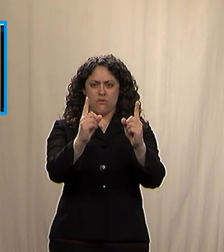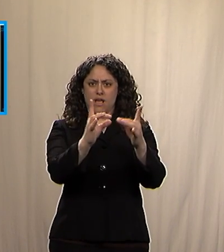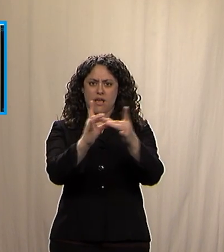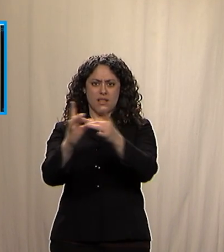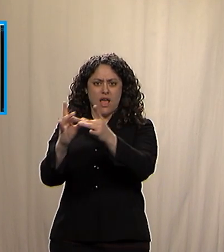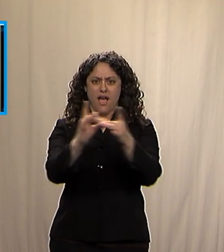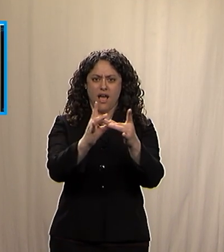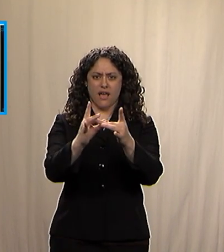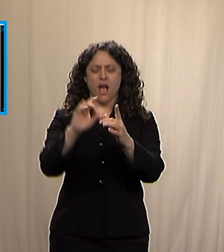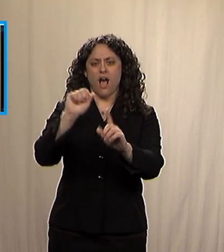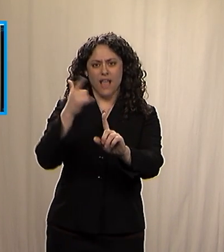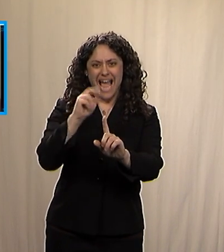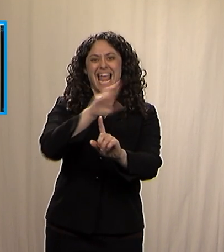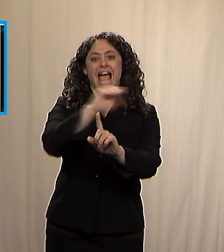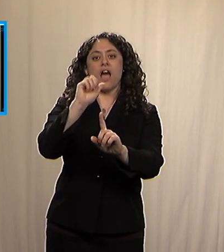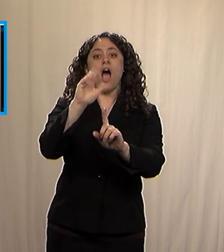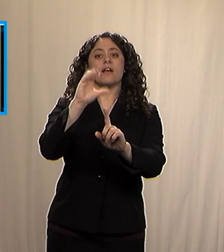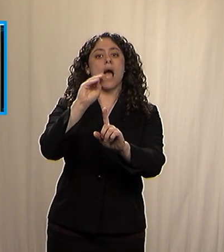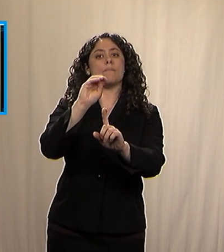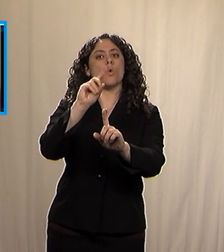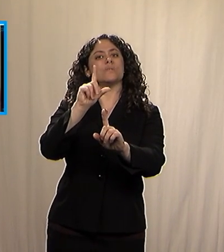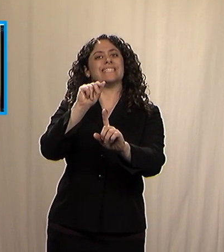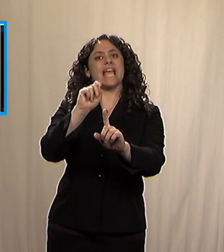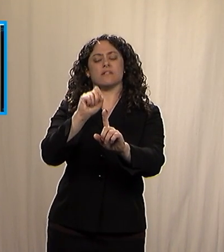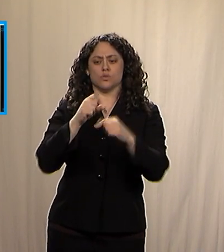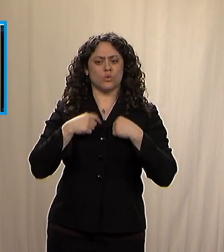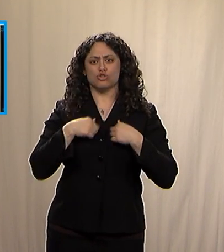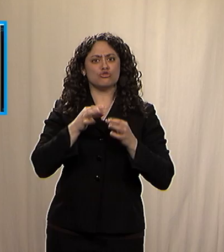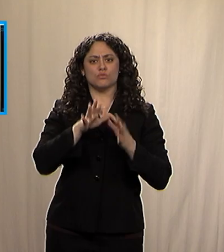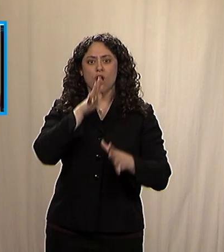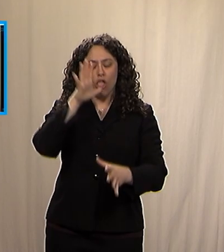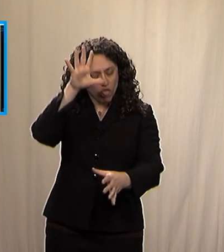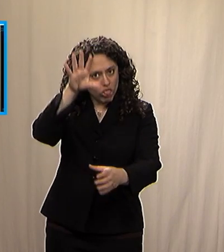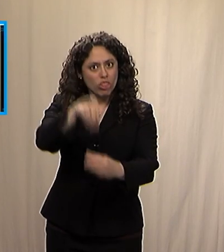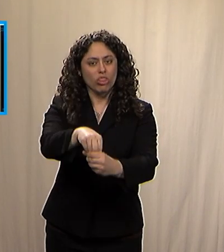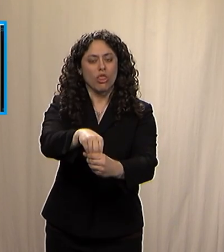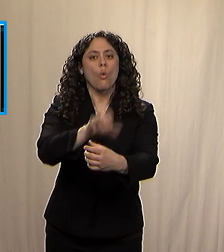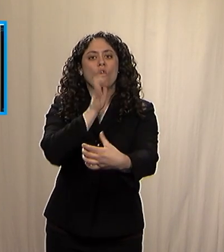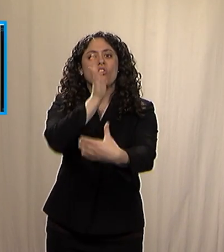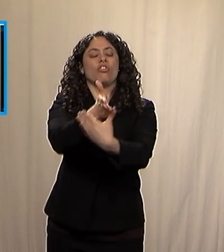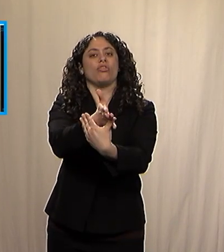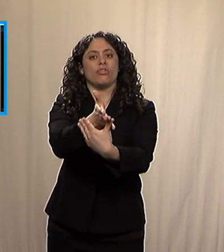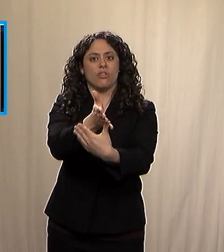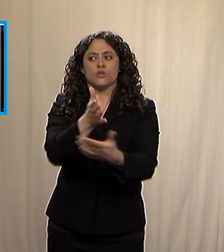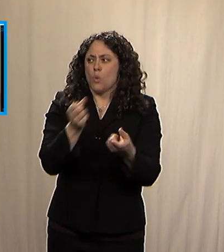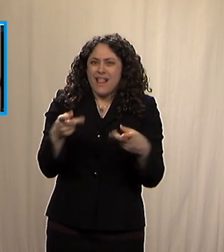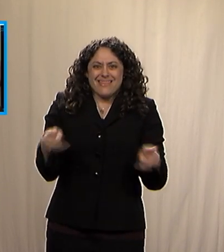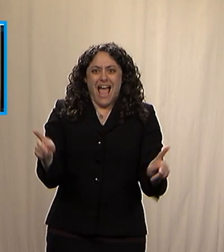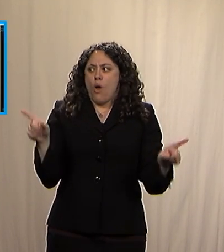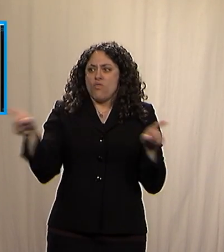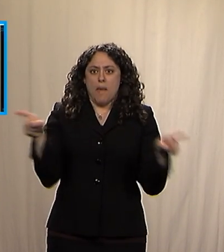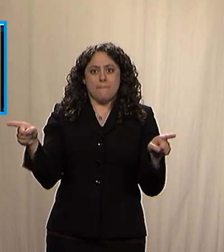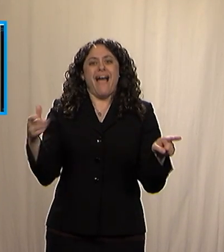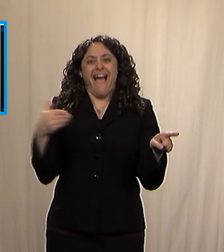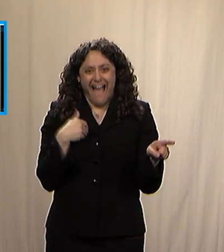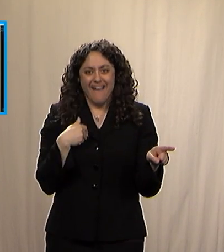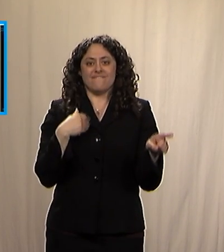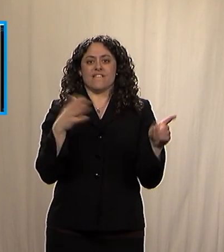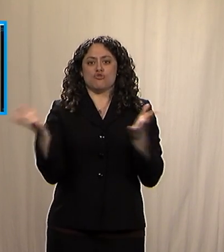So sometimes just allowing people to have an interaction by themselves without having to be the one who always gets in the way, that's often